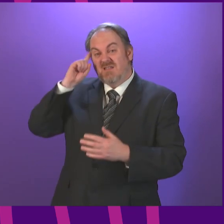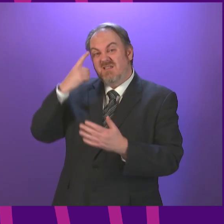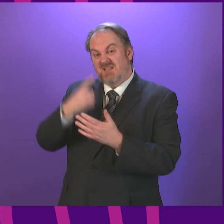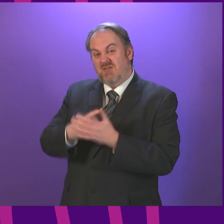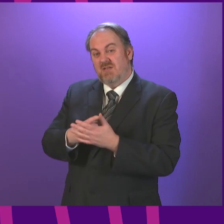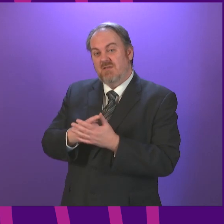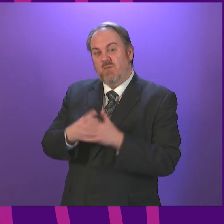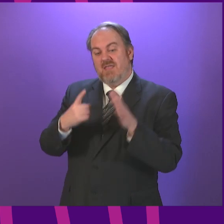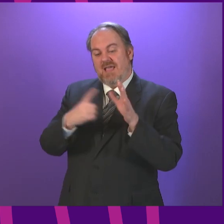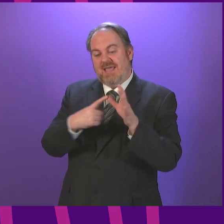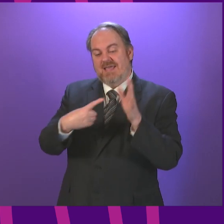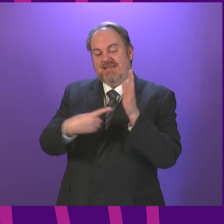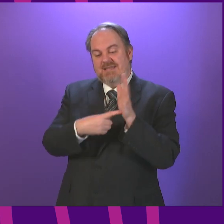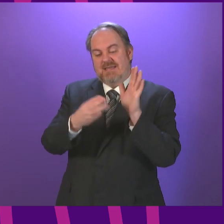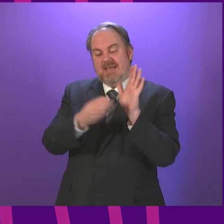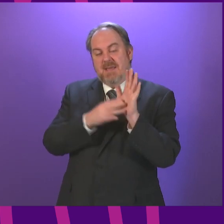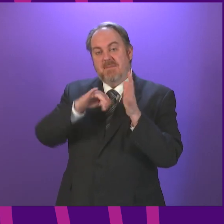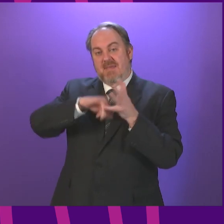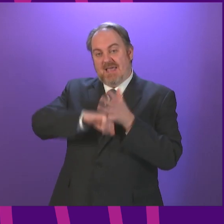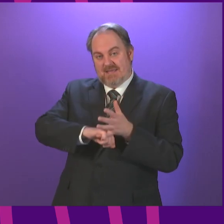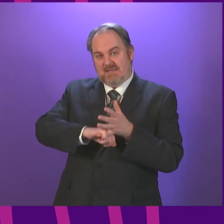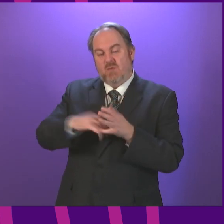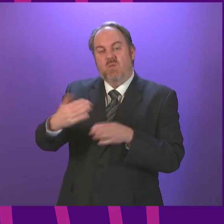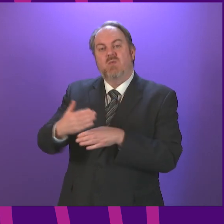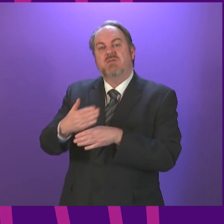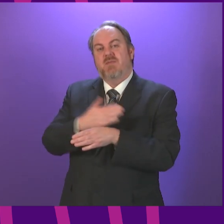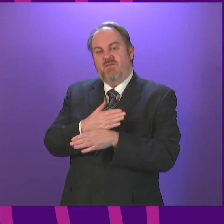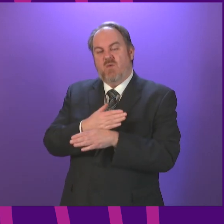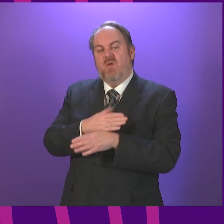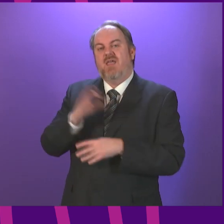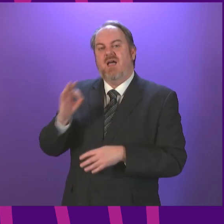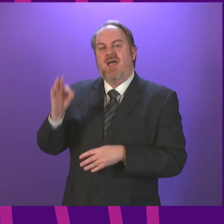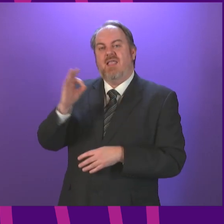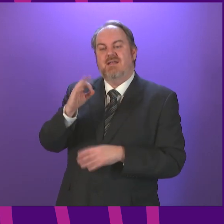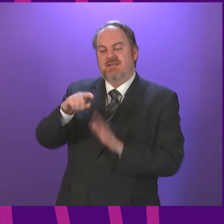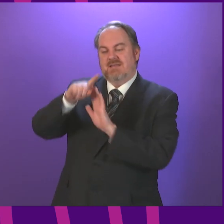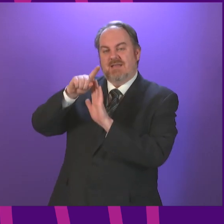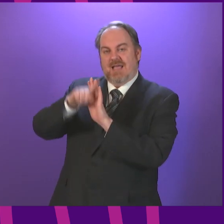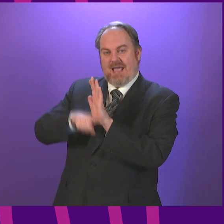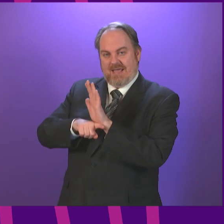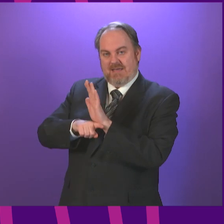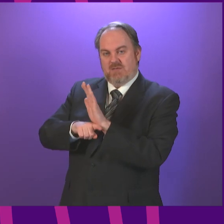management system was taken before the islands act was passed, but HIAL undertook to do a